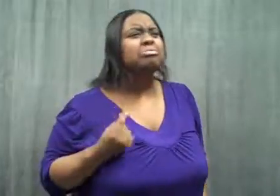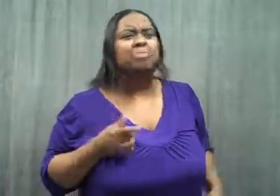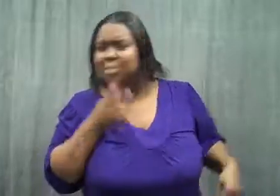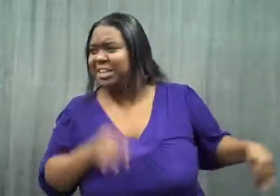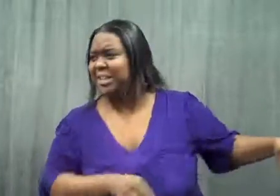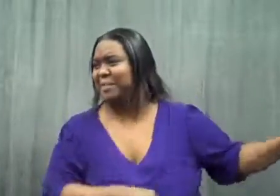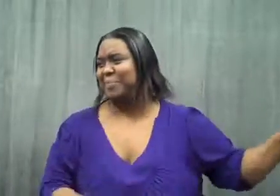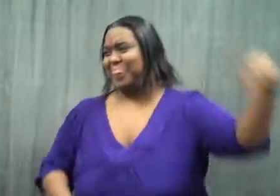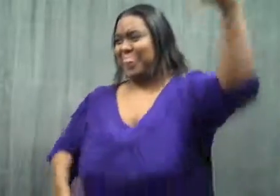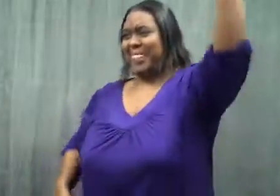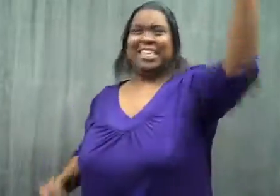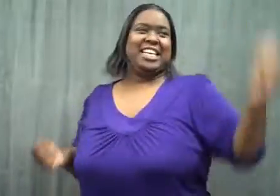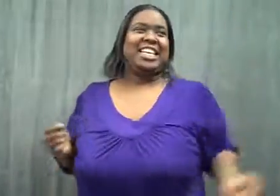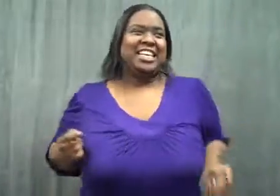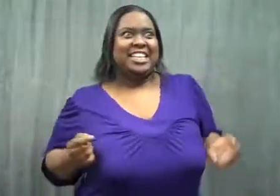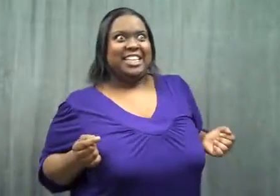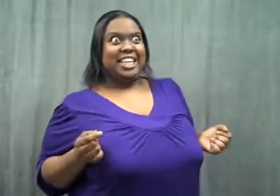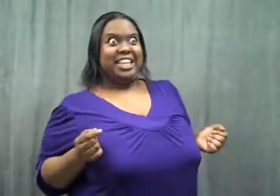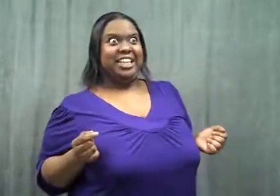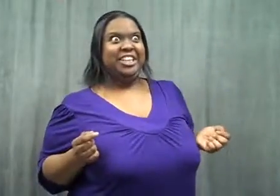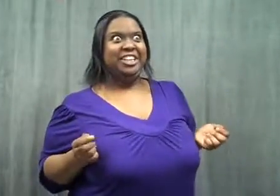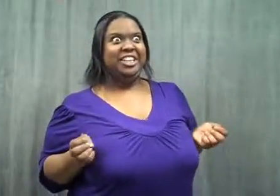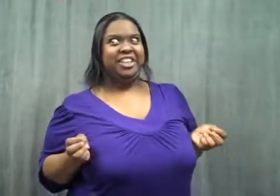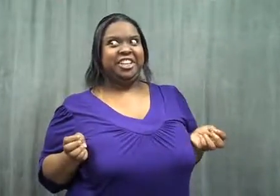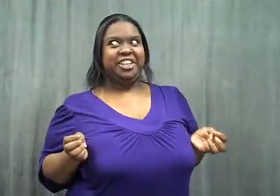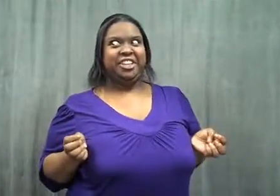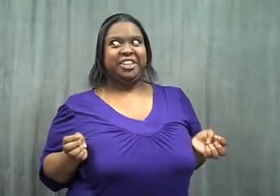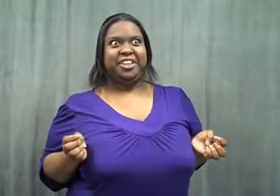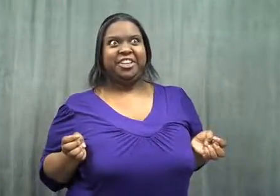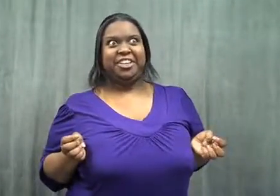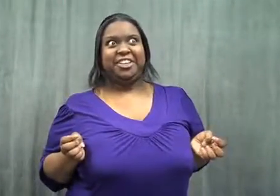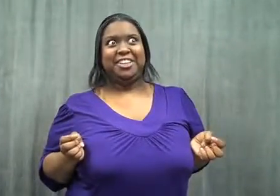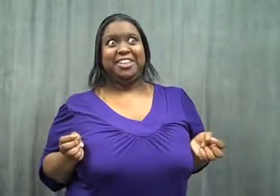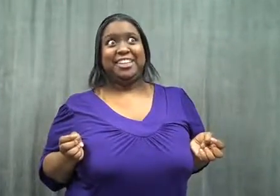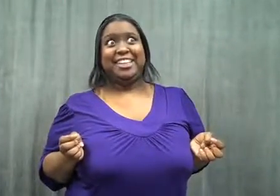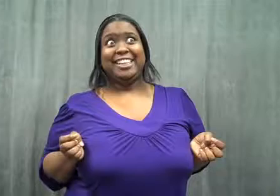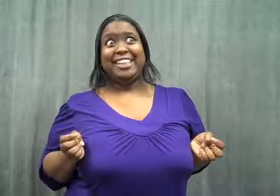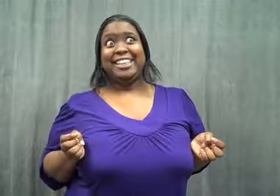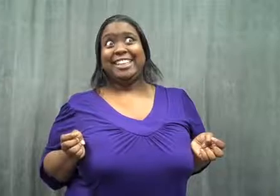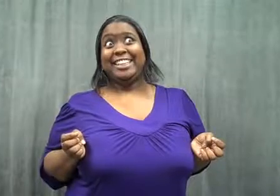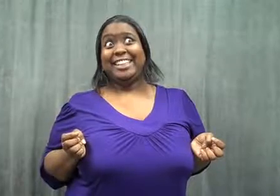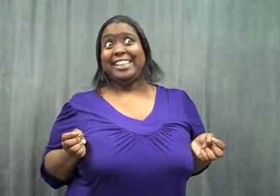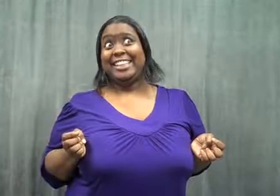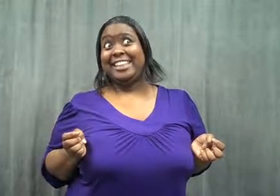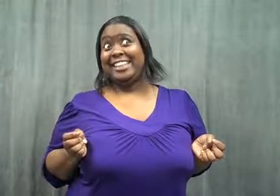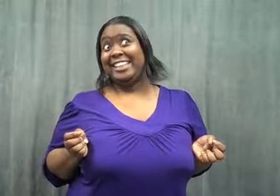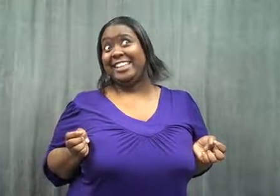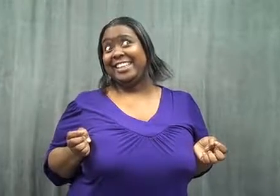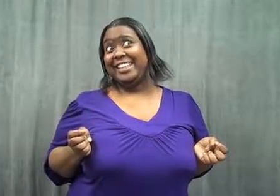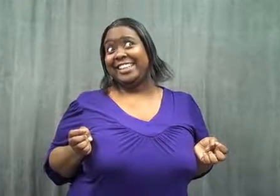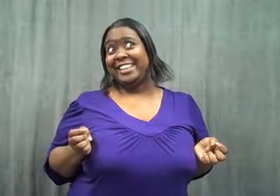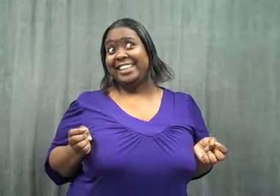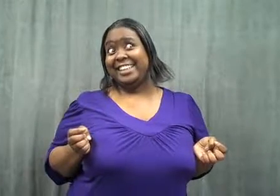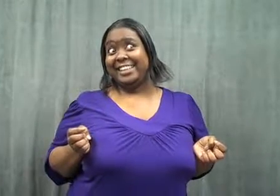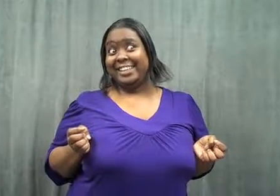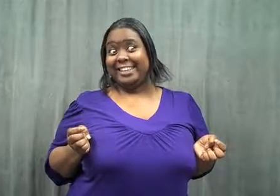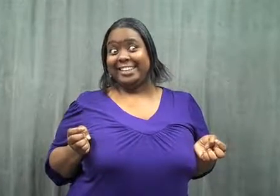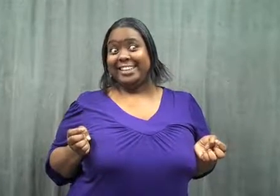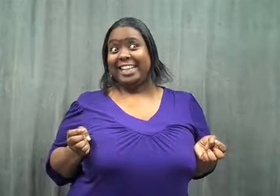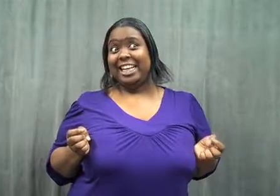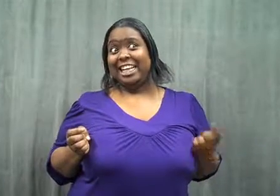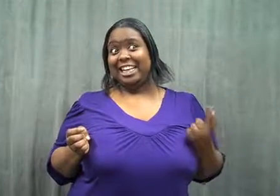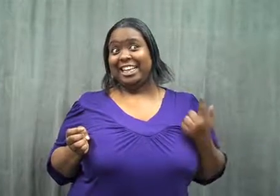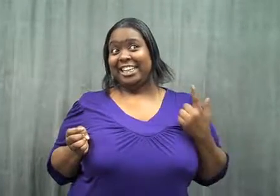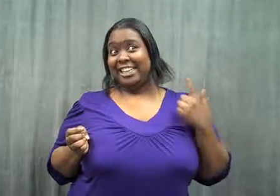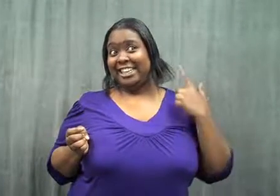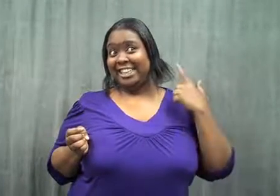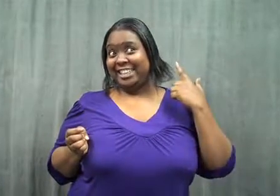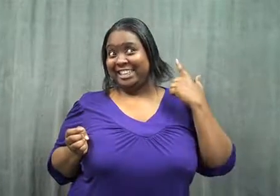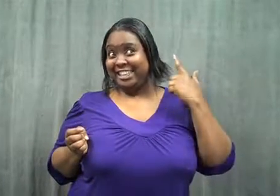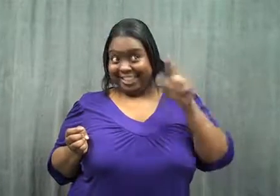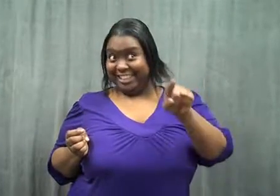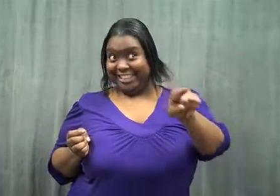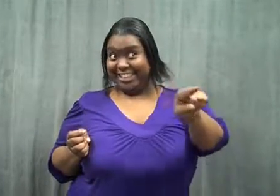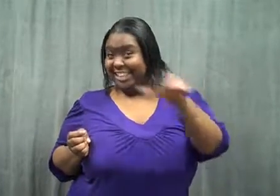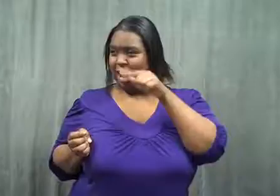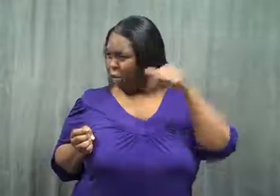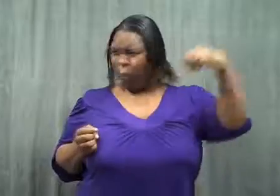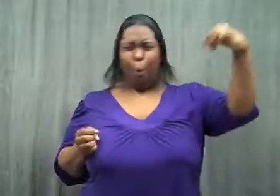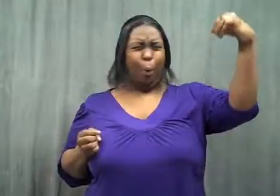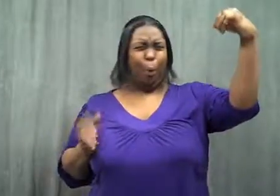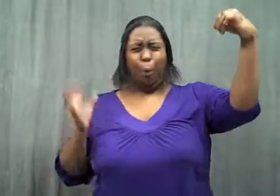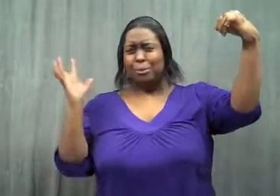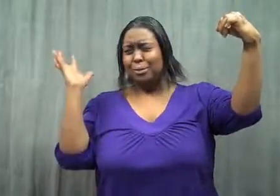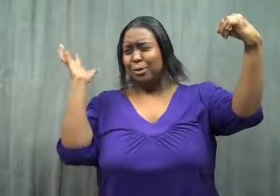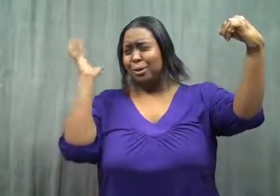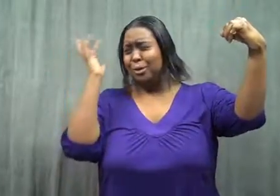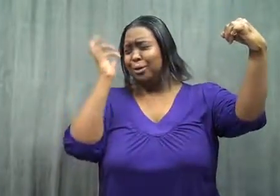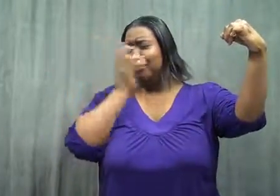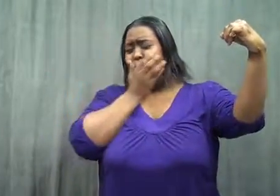She held it up. I said, "Uhh... this one?" She said, "Yes! It's beautiful!"